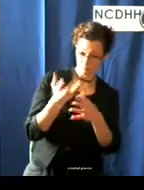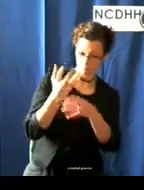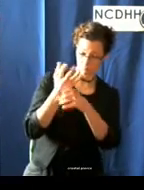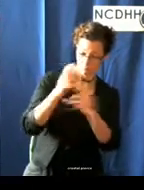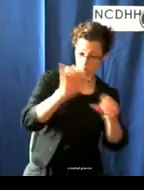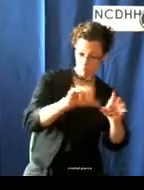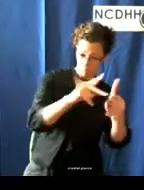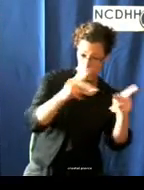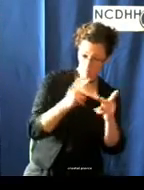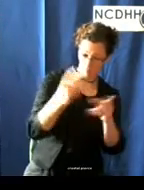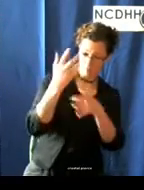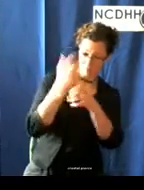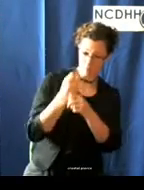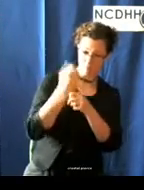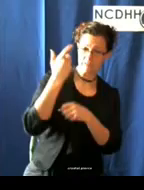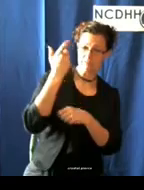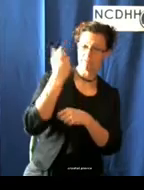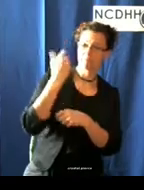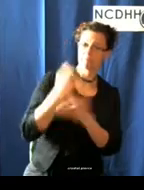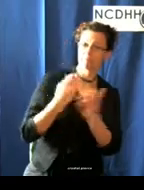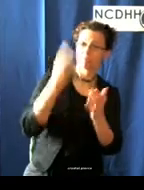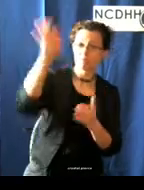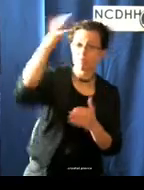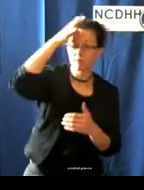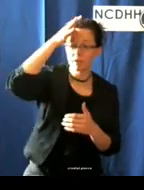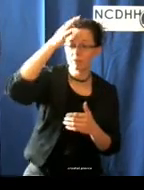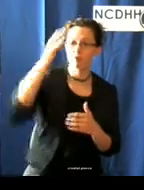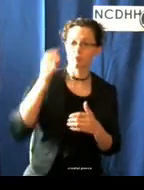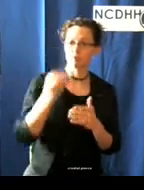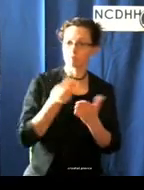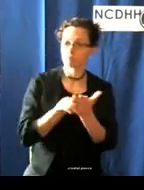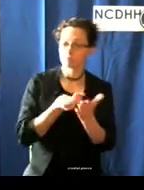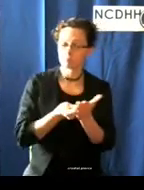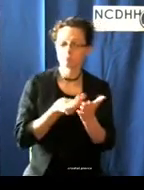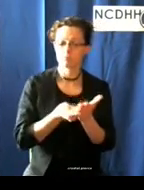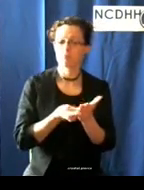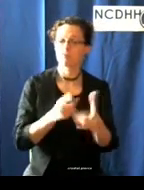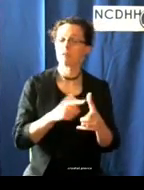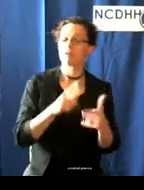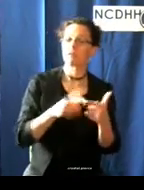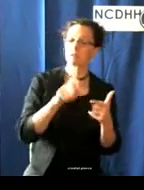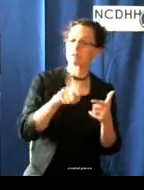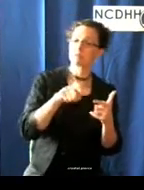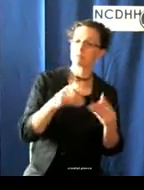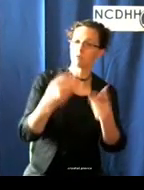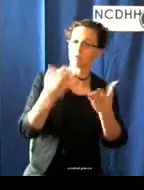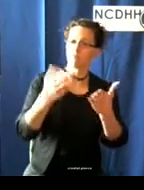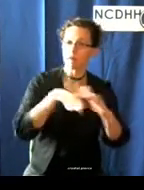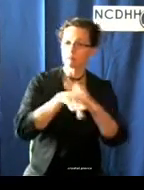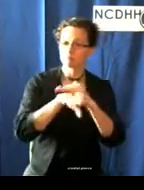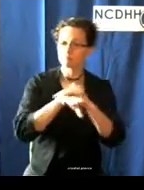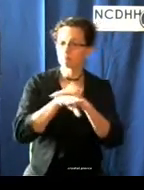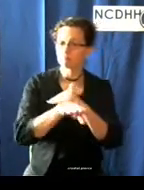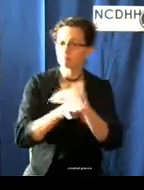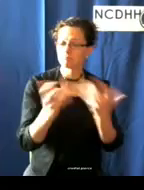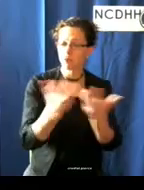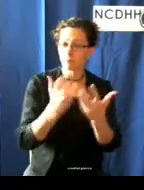THE RIGHT OF A DEAF OR HARD OF HEARING PERSON IS PARAMOUNT IN THAT AREA